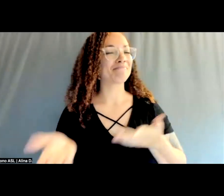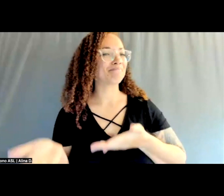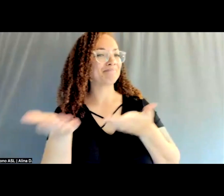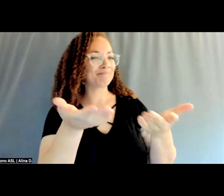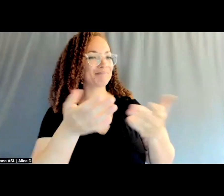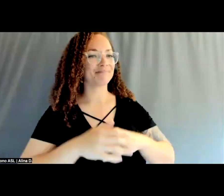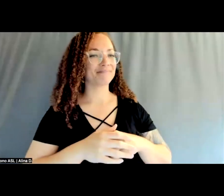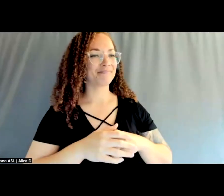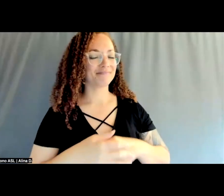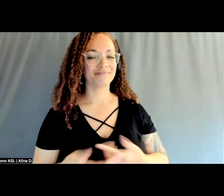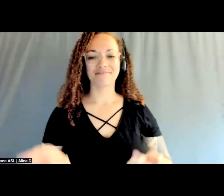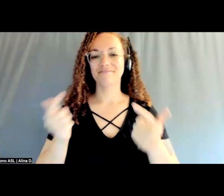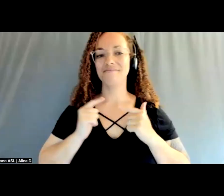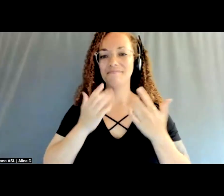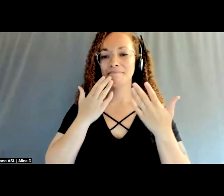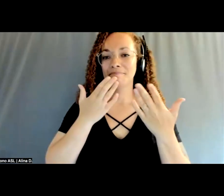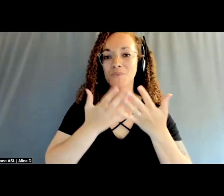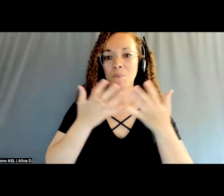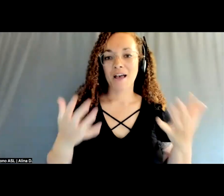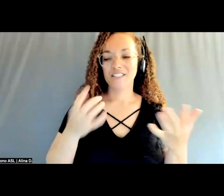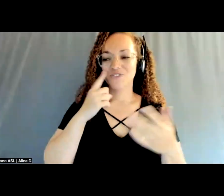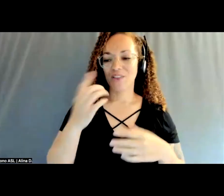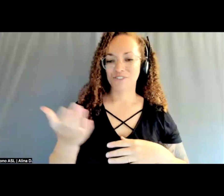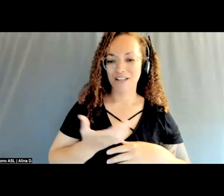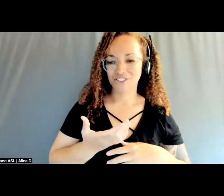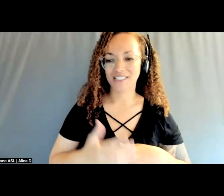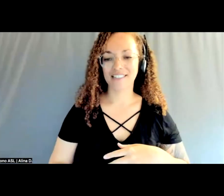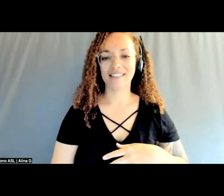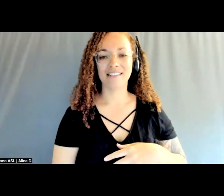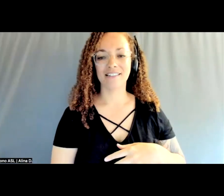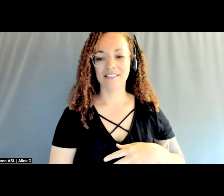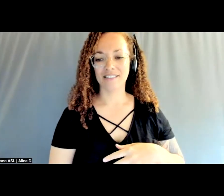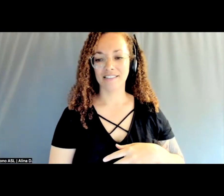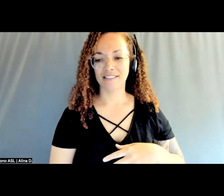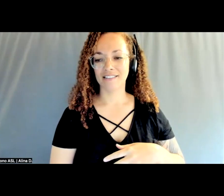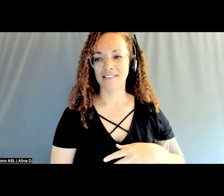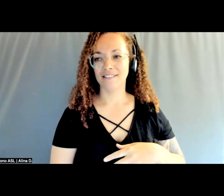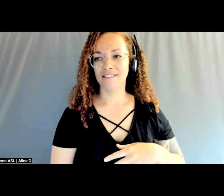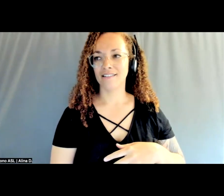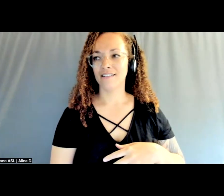Thank you so much for that introduction, CD. It's very wonderful to be back here at Open Mouth.